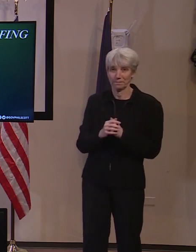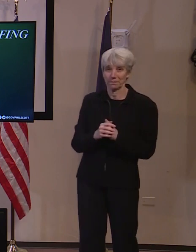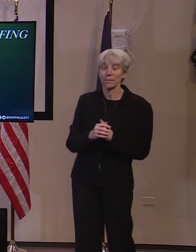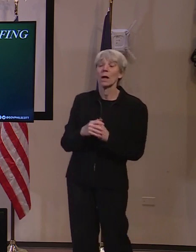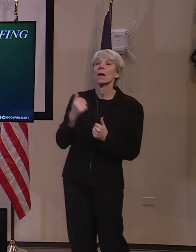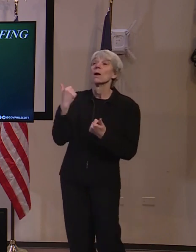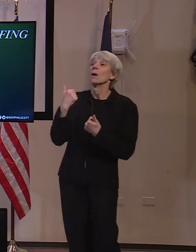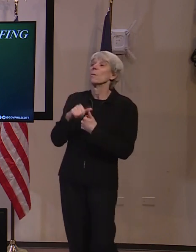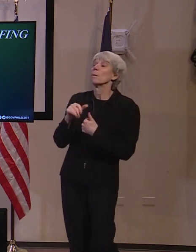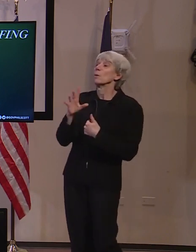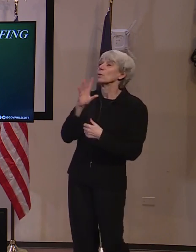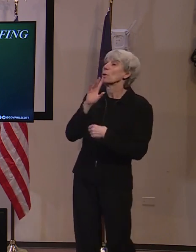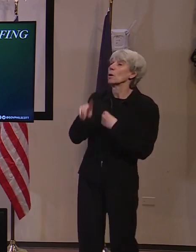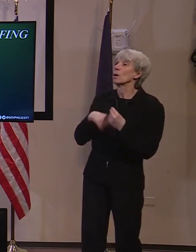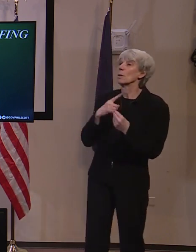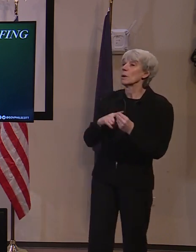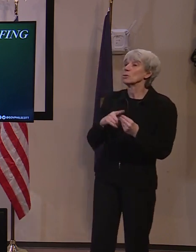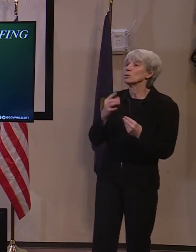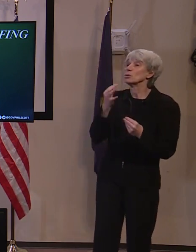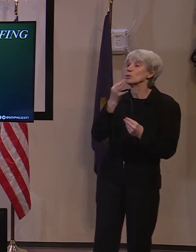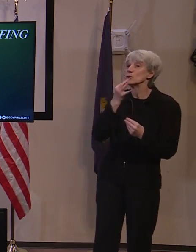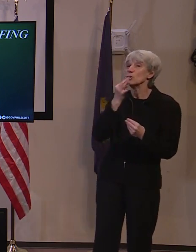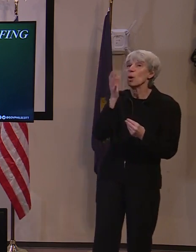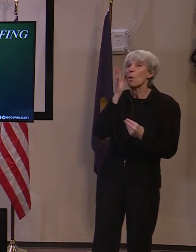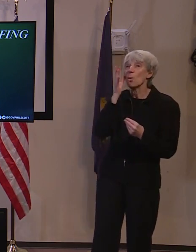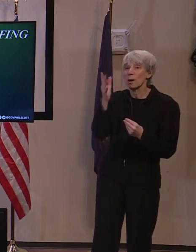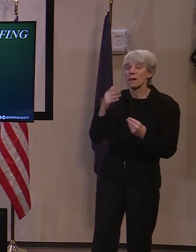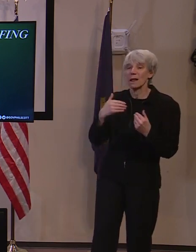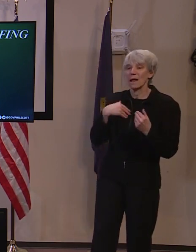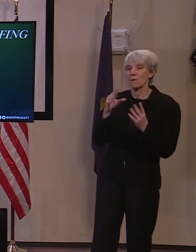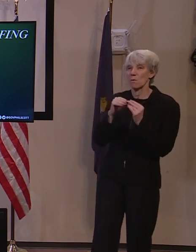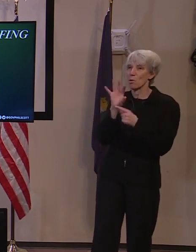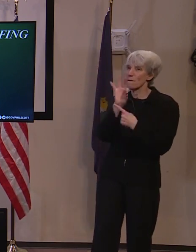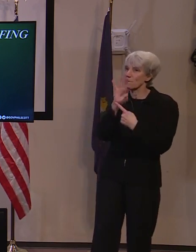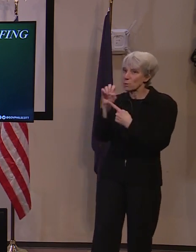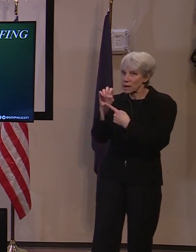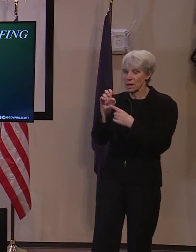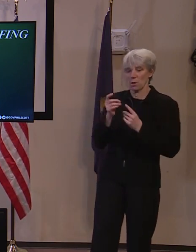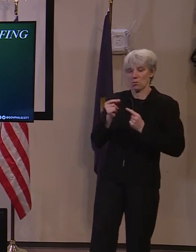opportunities to having more free rapid testing options for Vermonters and